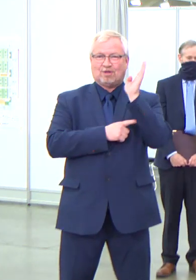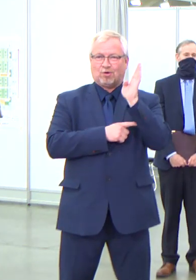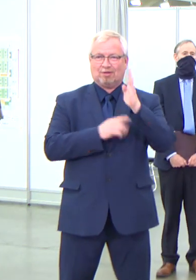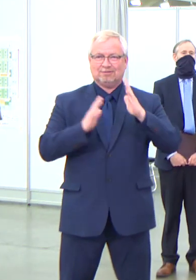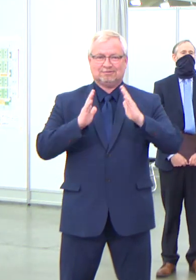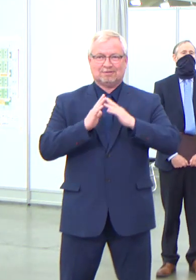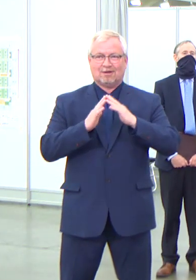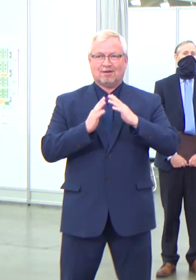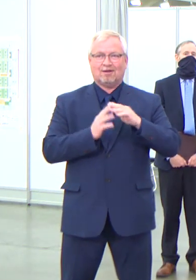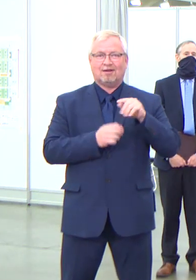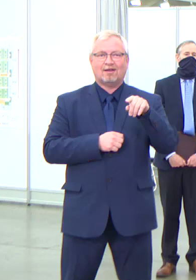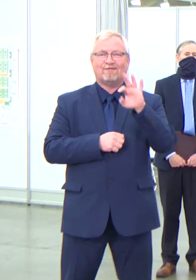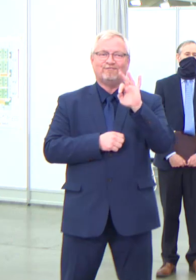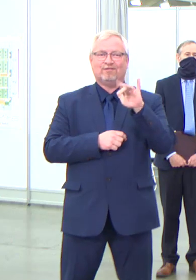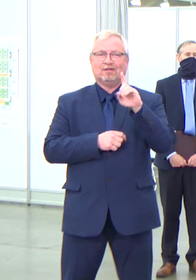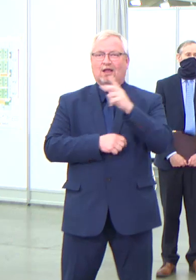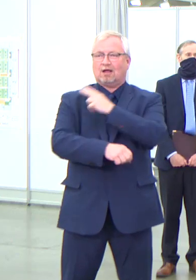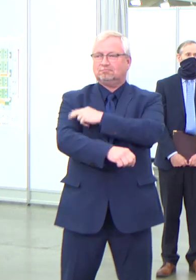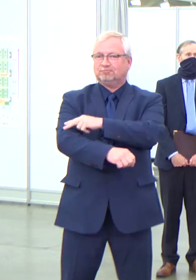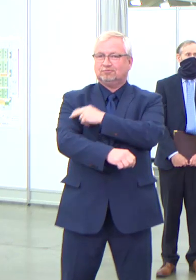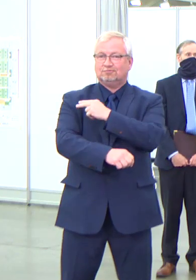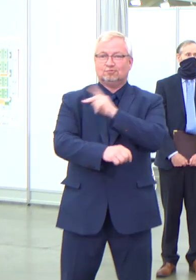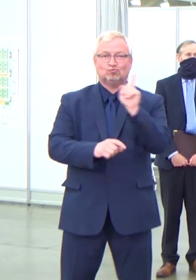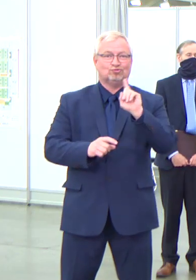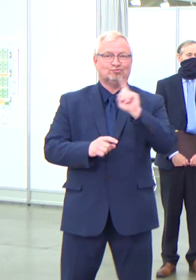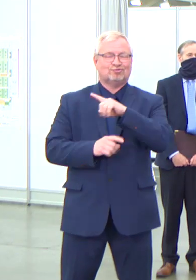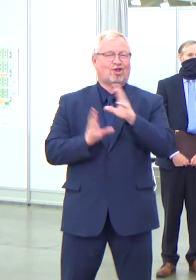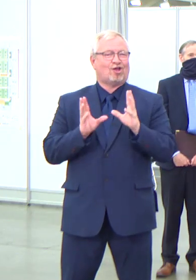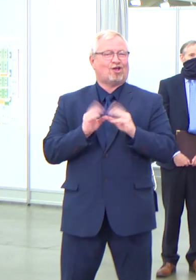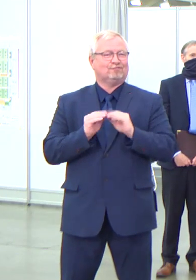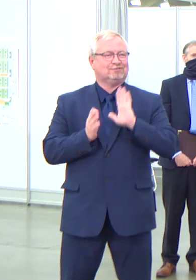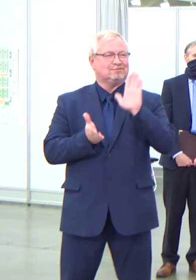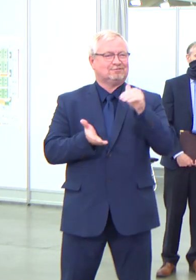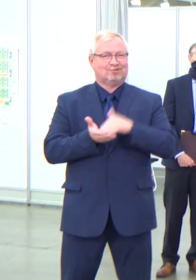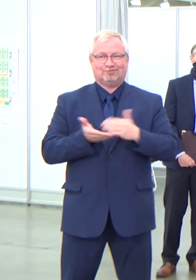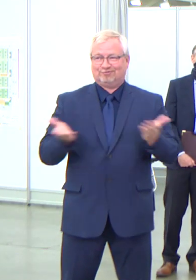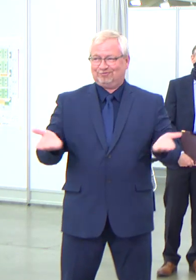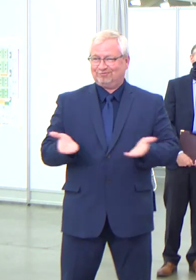today at the Baltimore City field hospital here at the convention center